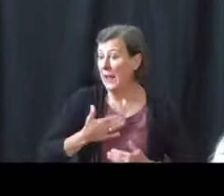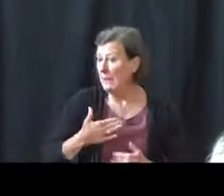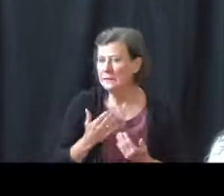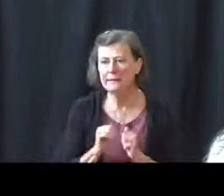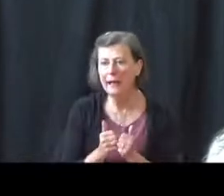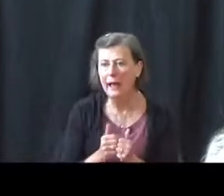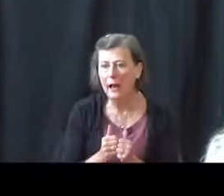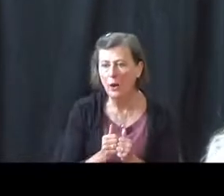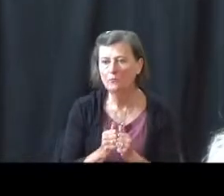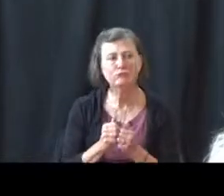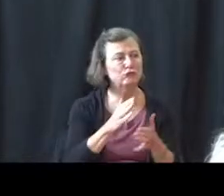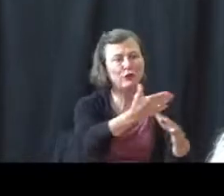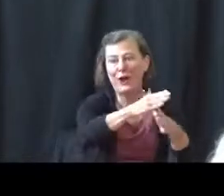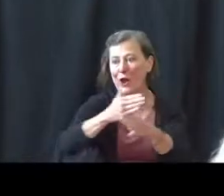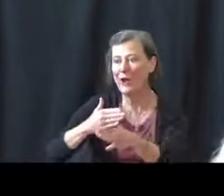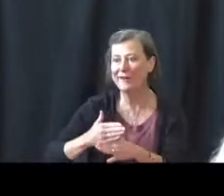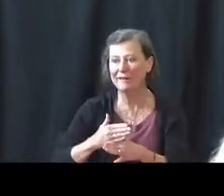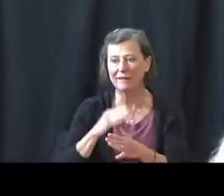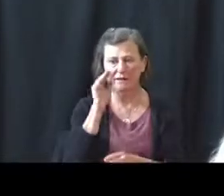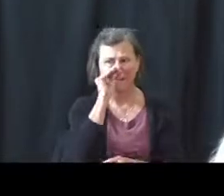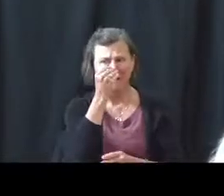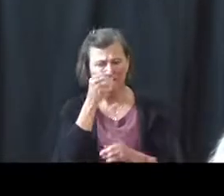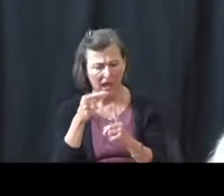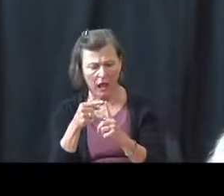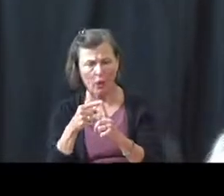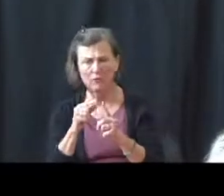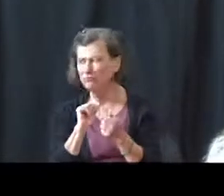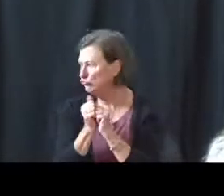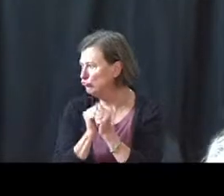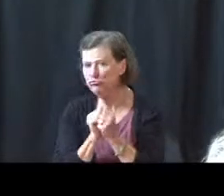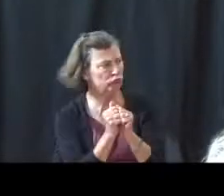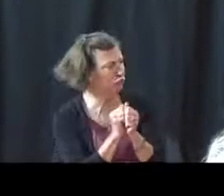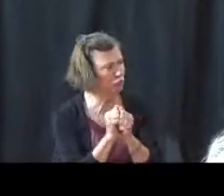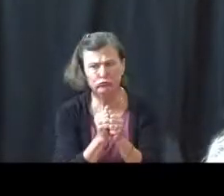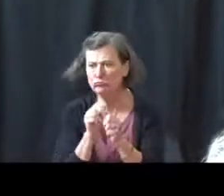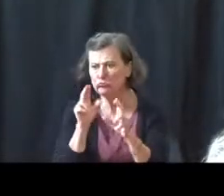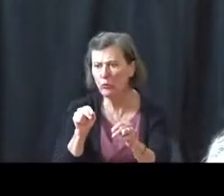A flower doesn't compete with those around it. It just blooms.